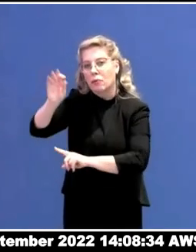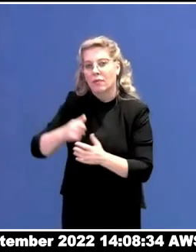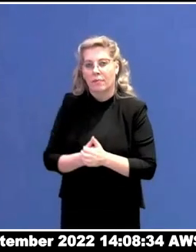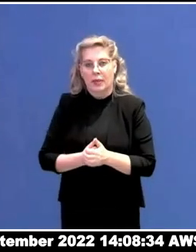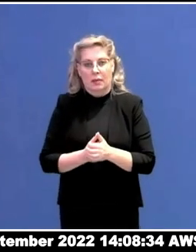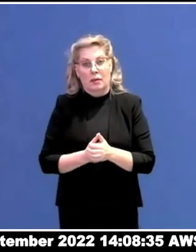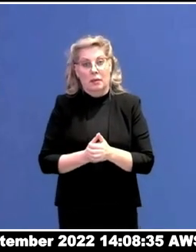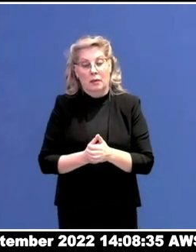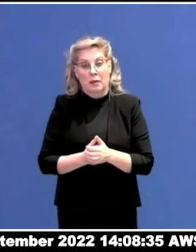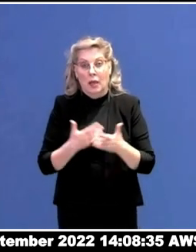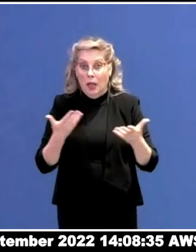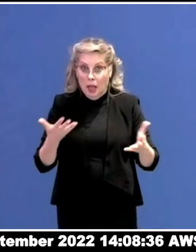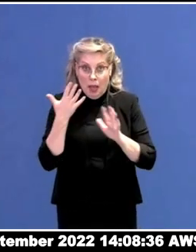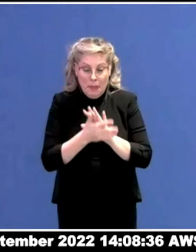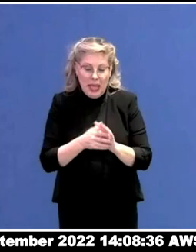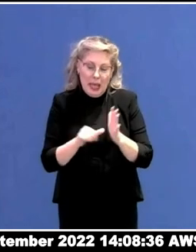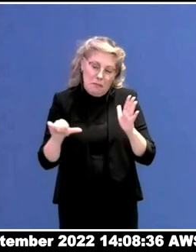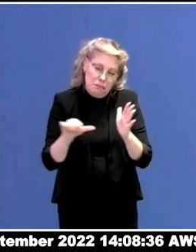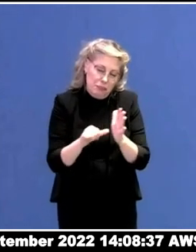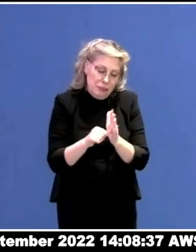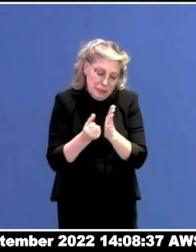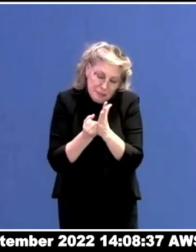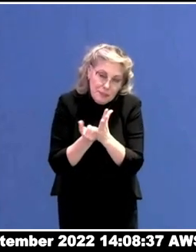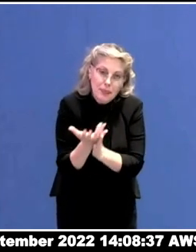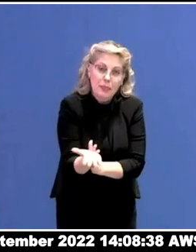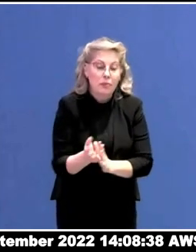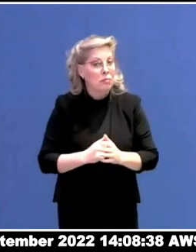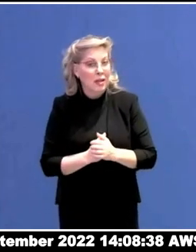recommendation. It means diverting resources that are currently going into prisons,